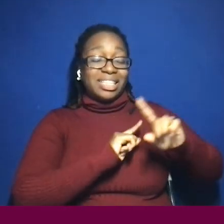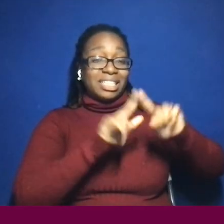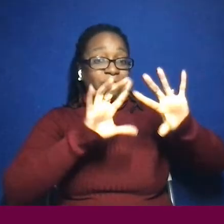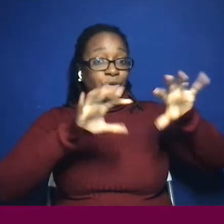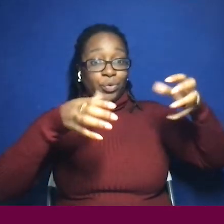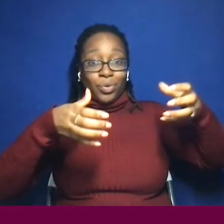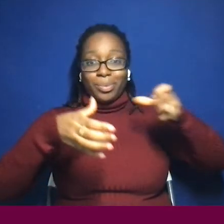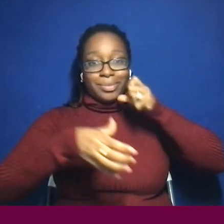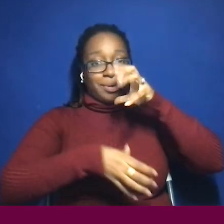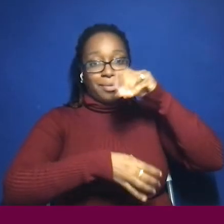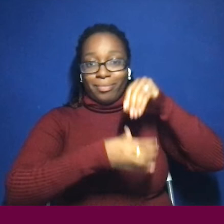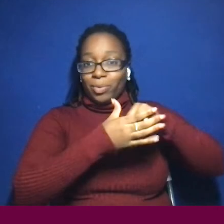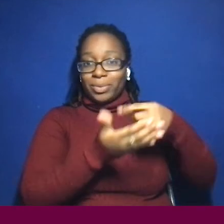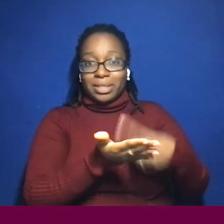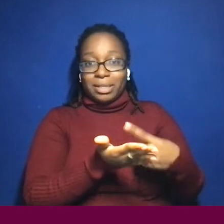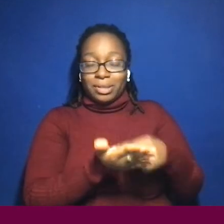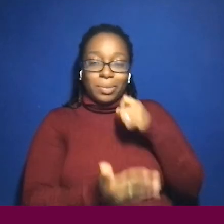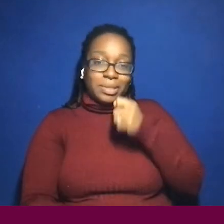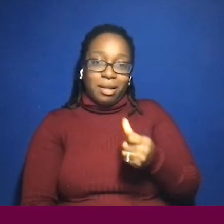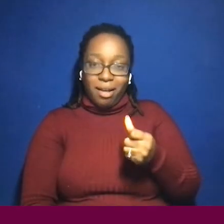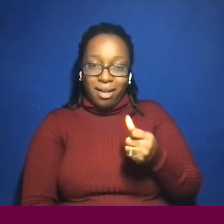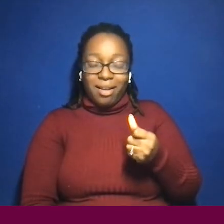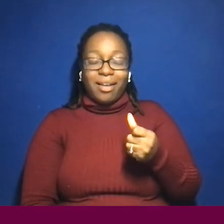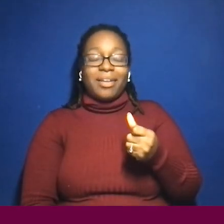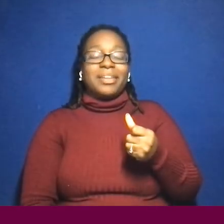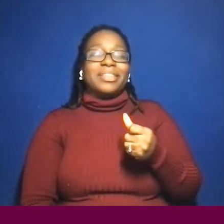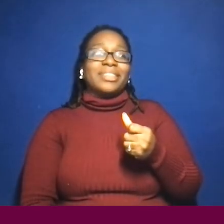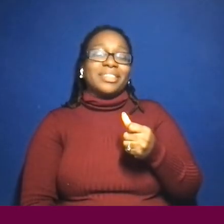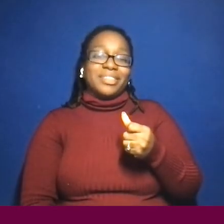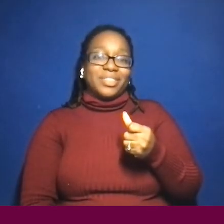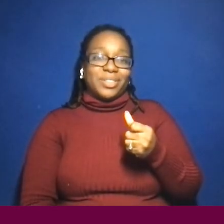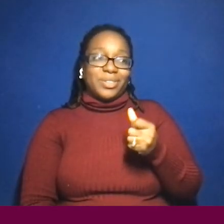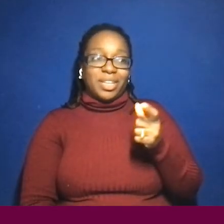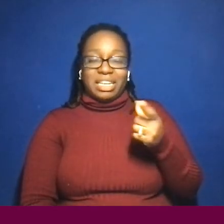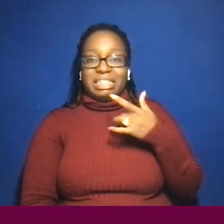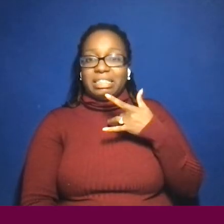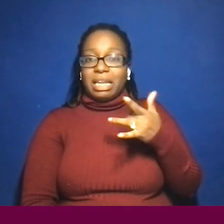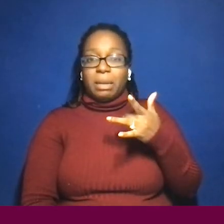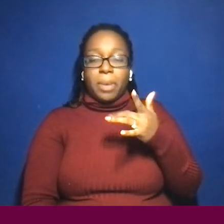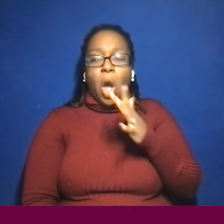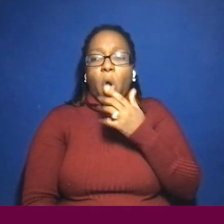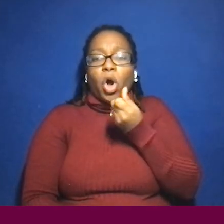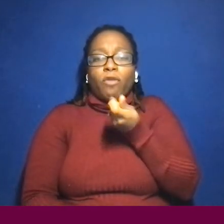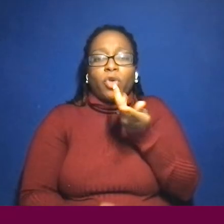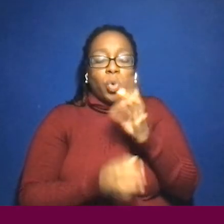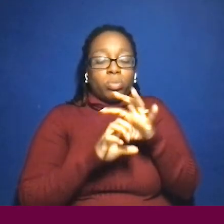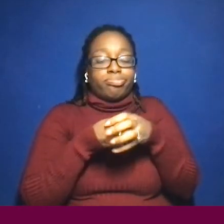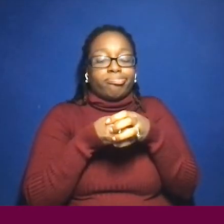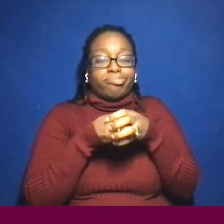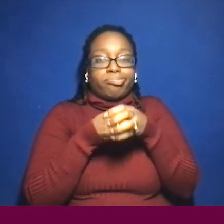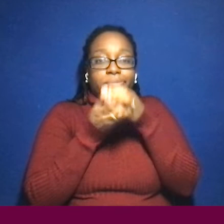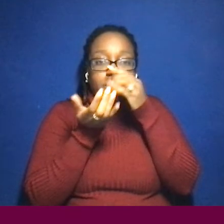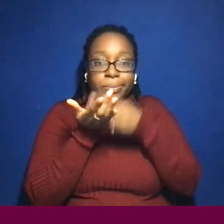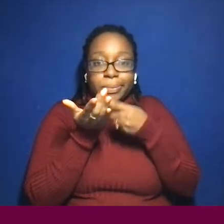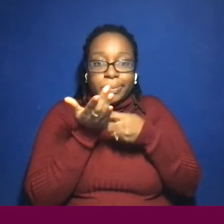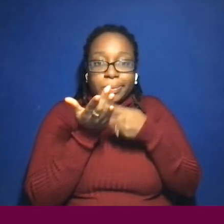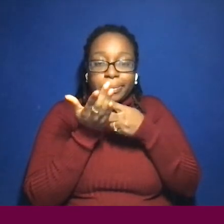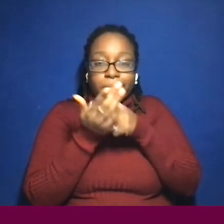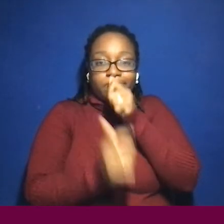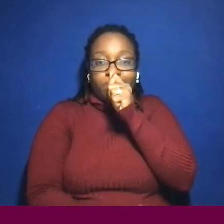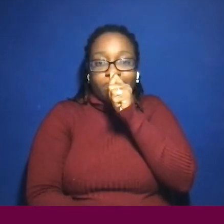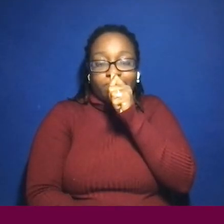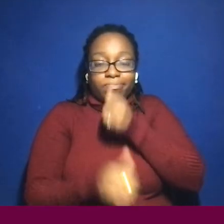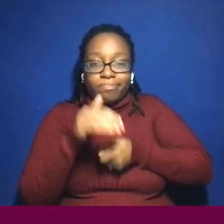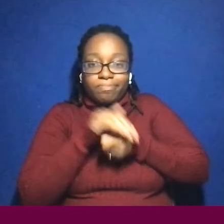been part of that discussion. It was just enclosed small rooms, and not published in a lot of cases.